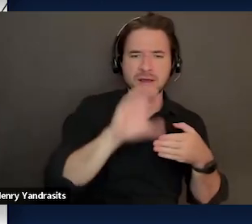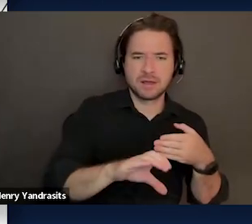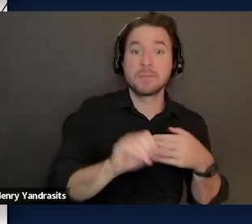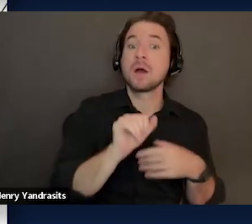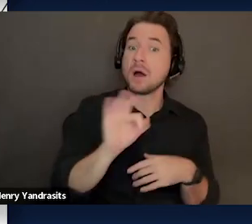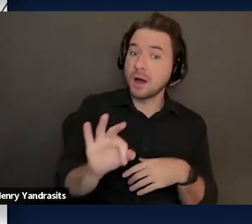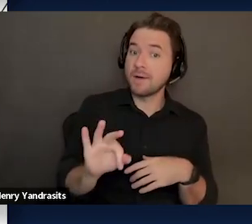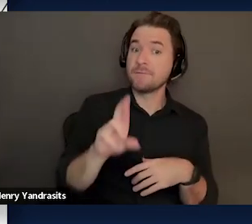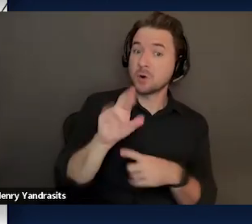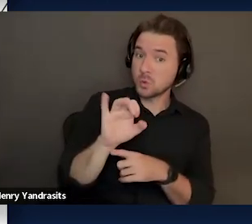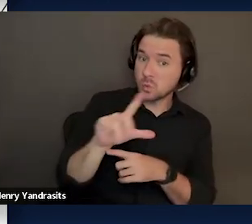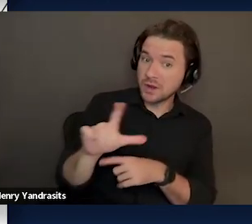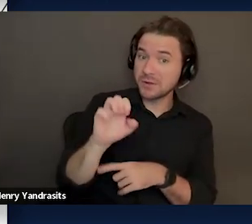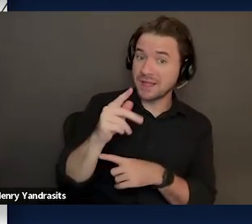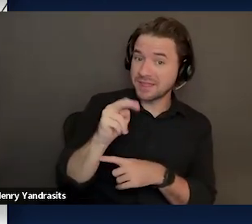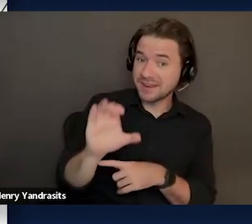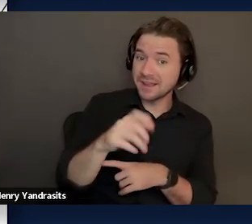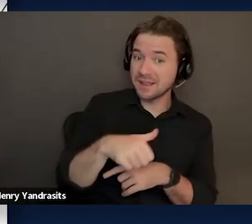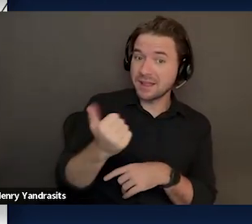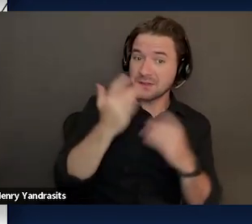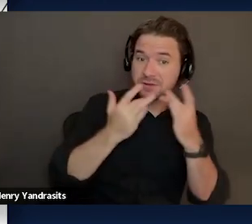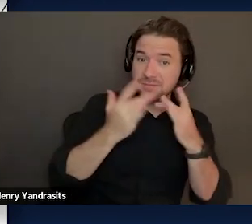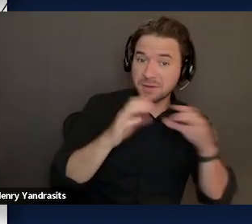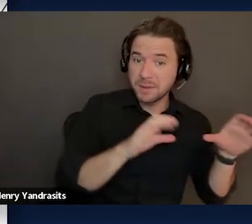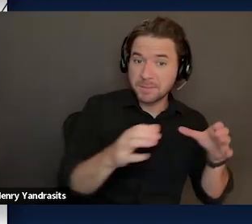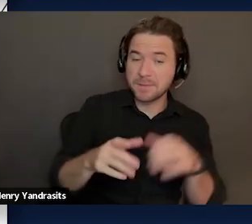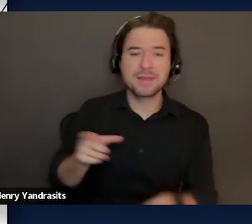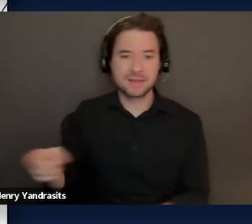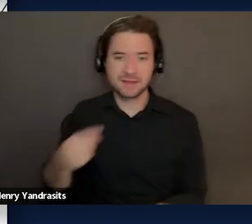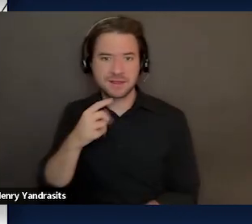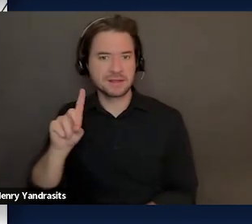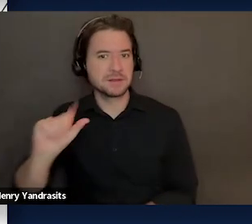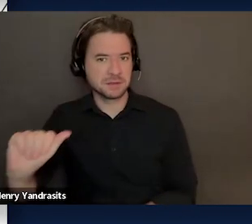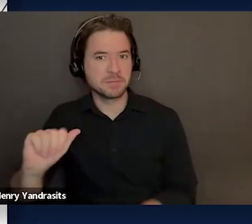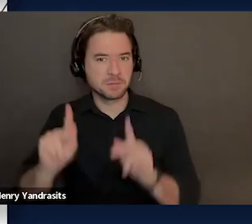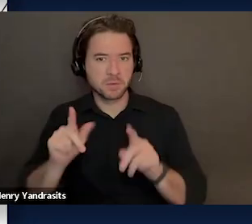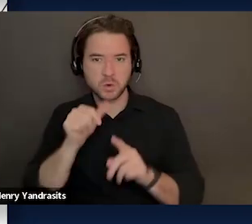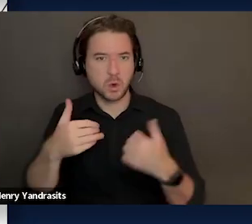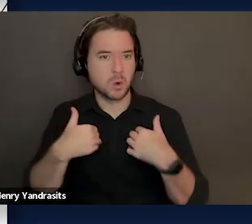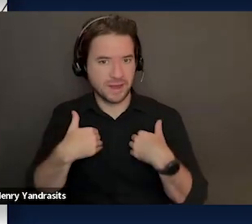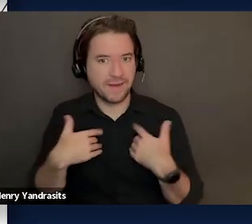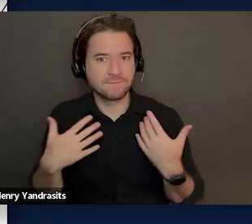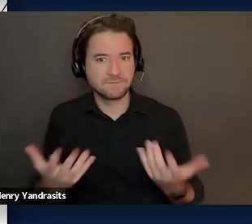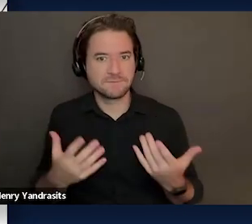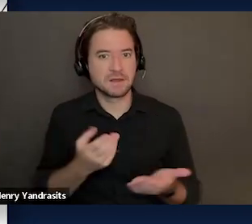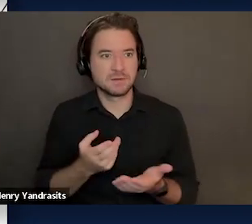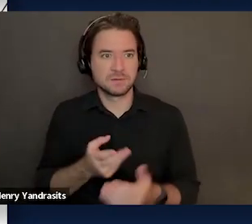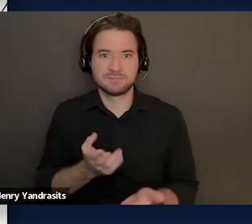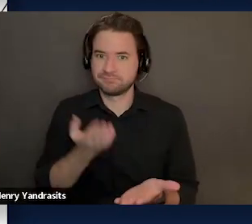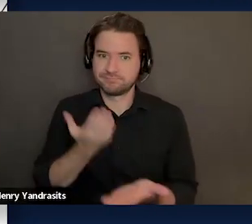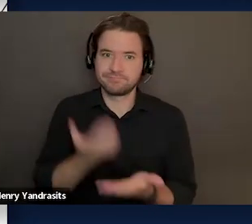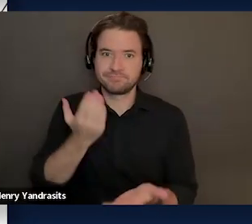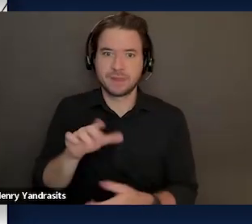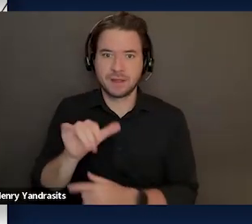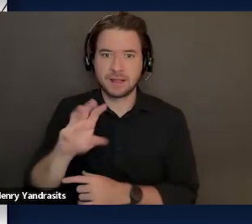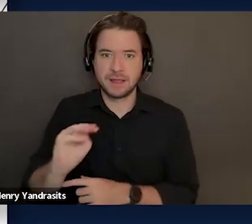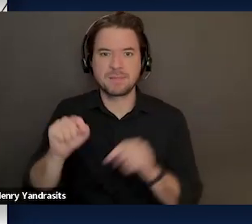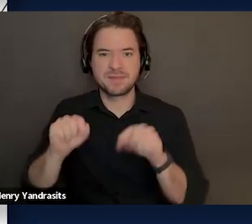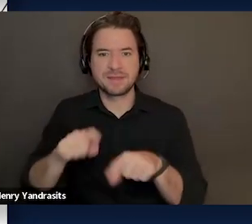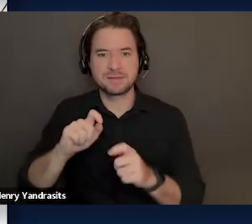and other disparities populations. So, the workgroup is asserting here that disabled people don't have a legitimate claim to this particular kind of difference, that these other social groups do.